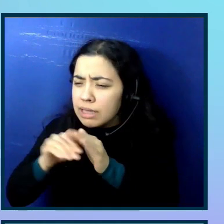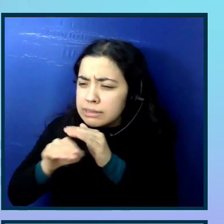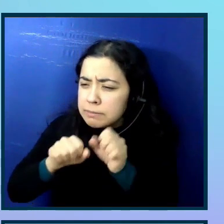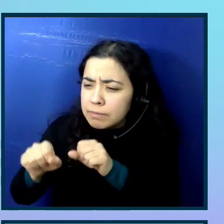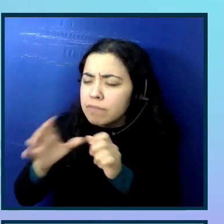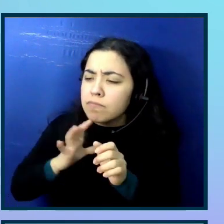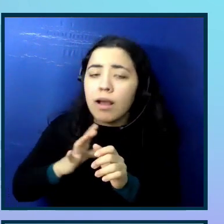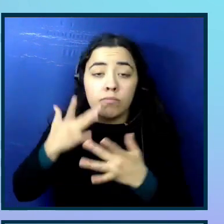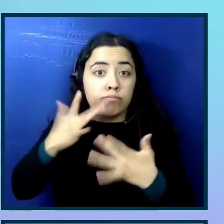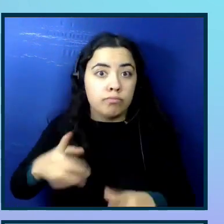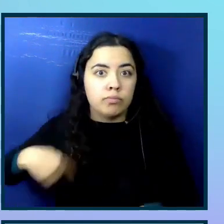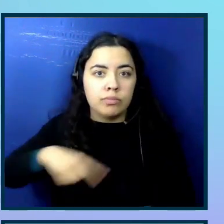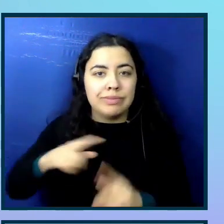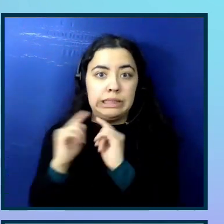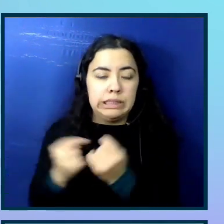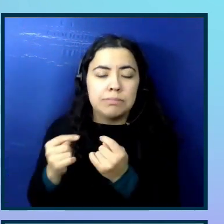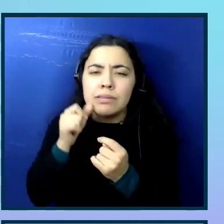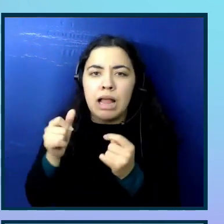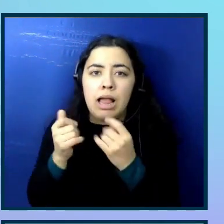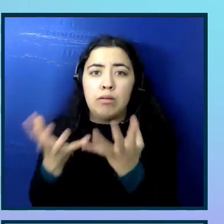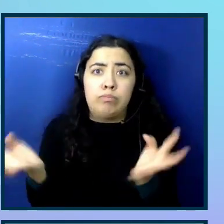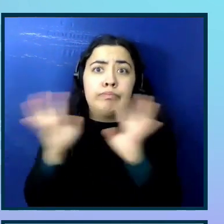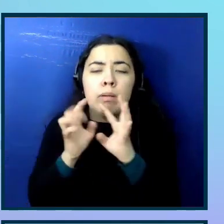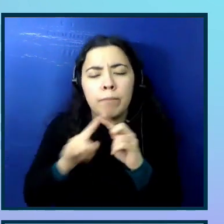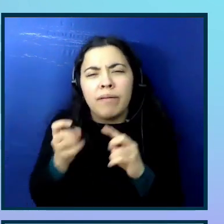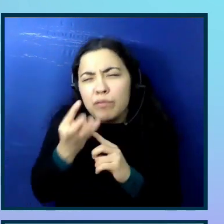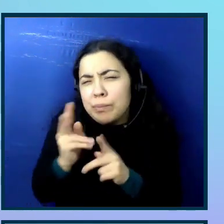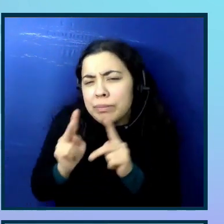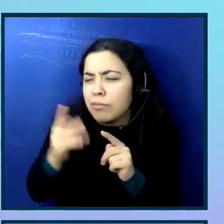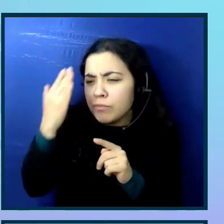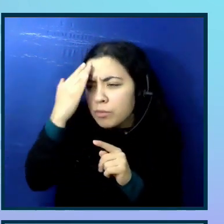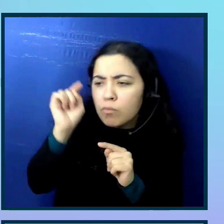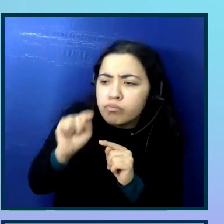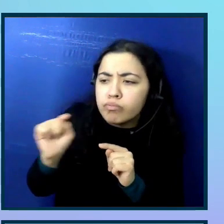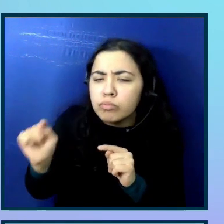It's not enormous. There's very few people on it and we know them by name and have to be very mindful and considerate of their time.